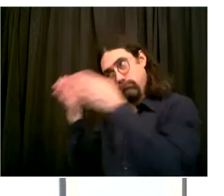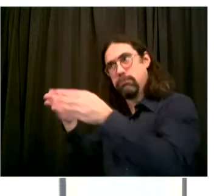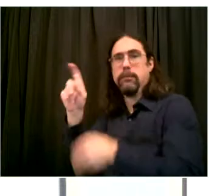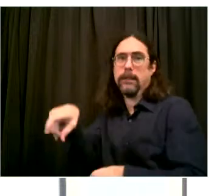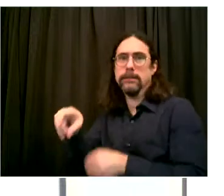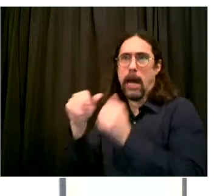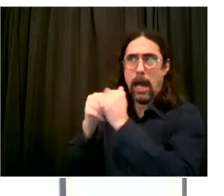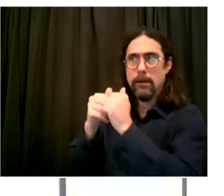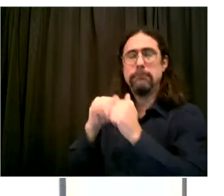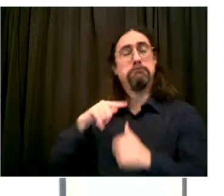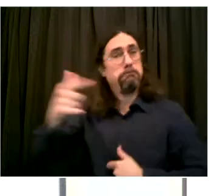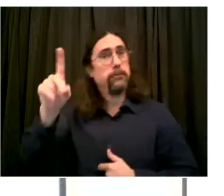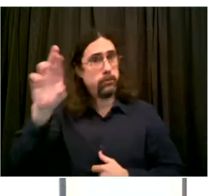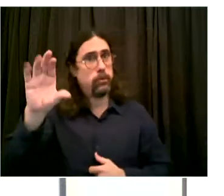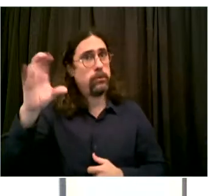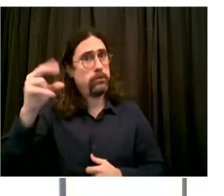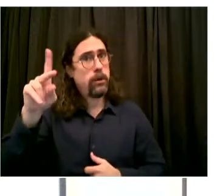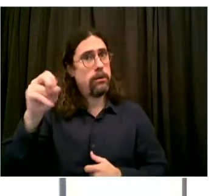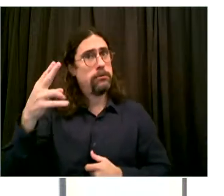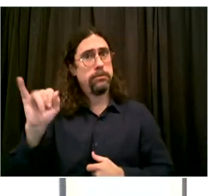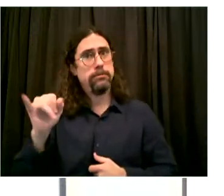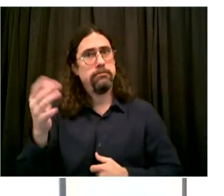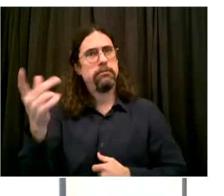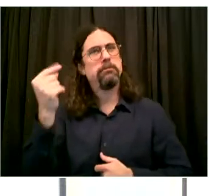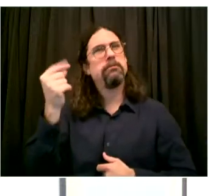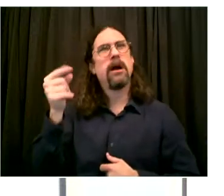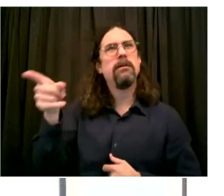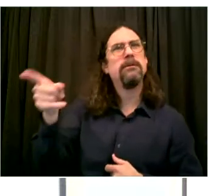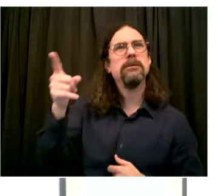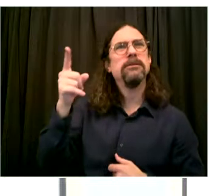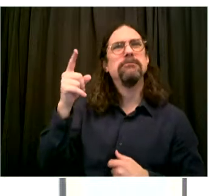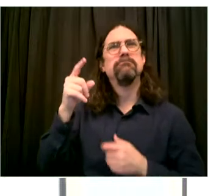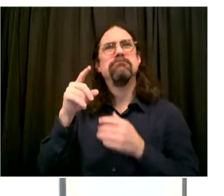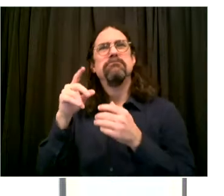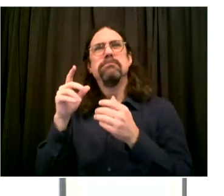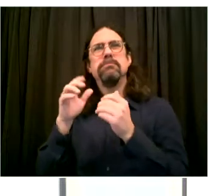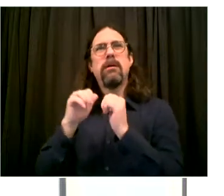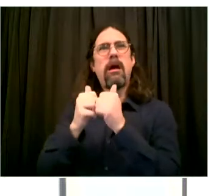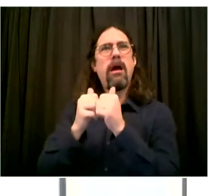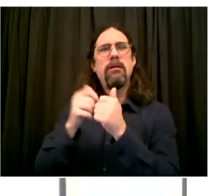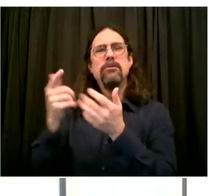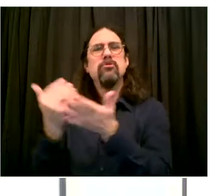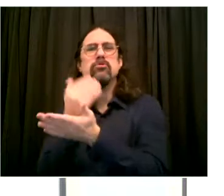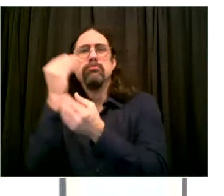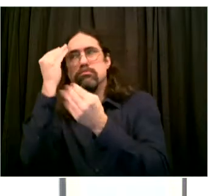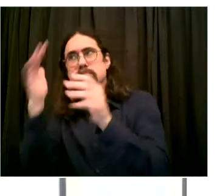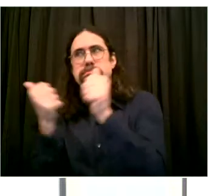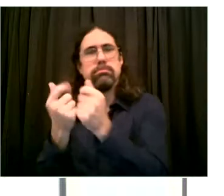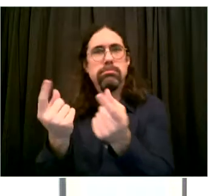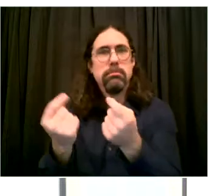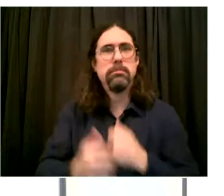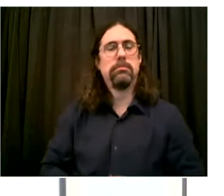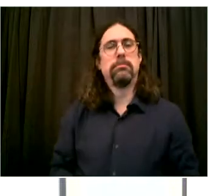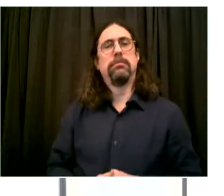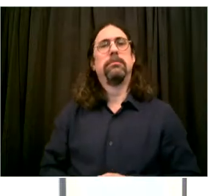IMPORTANT ISSUE WITH RESPECT TO ENSURING THAT WE ARE GETTING VACCINATIONS TO SOME OF THE PEOPLE WHO MOST